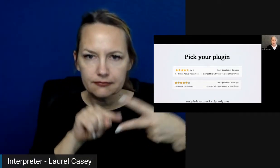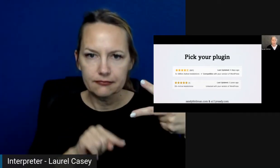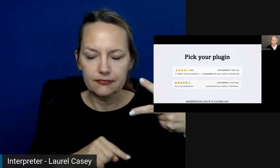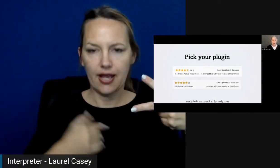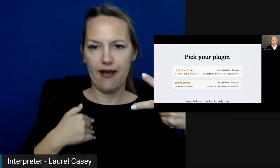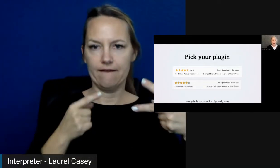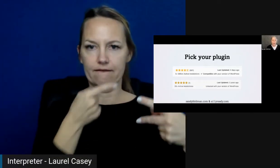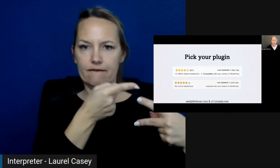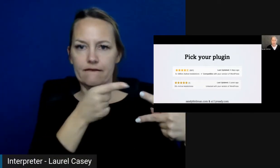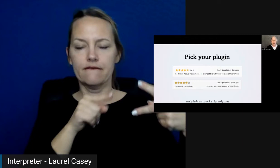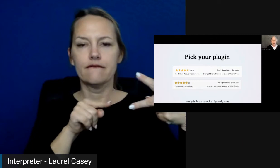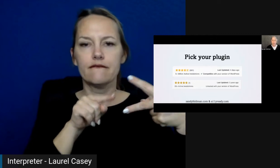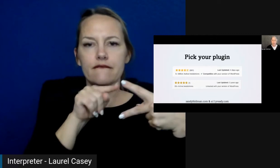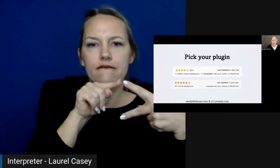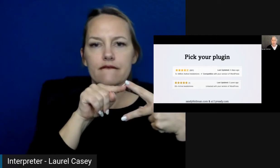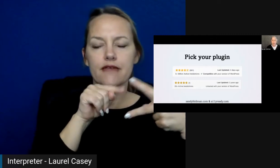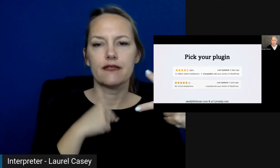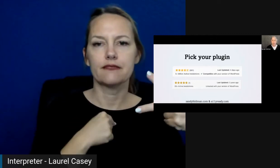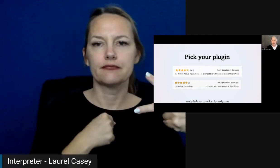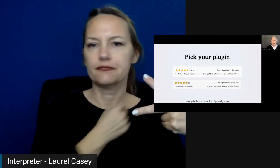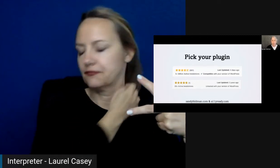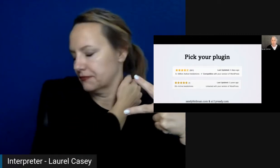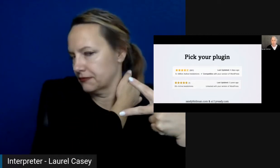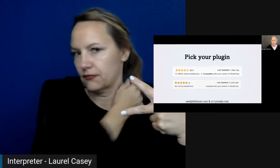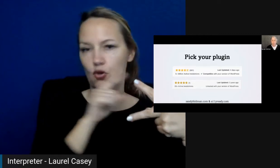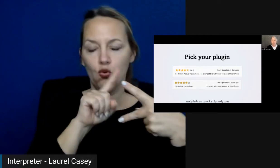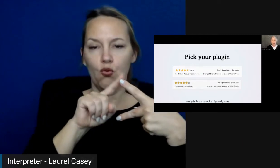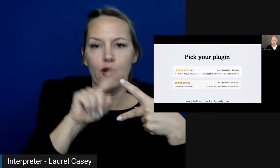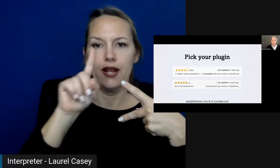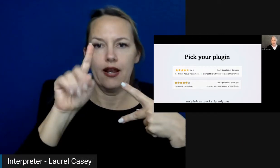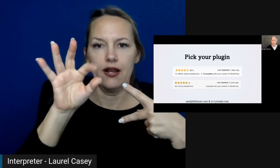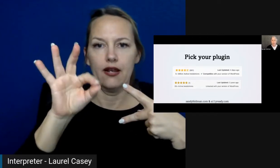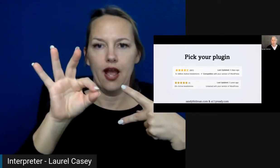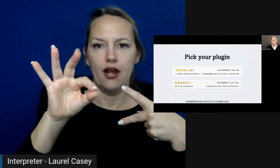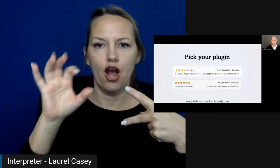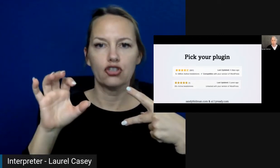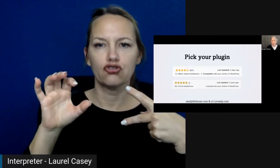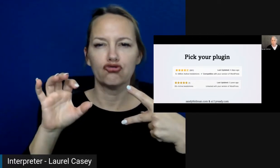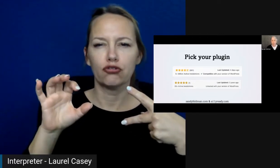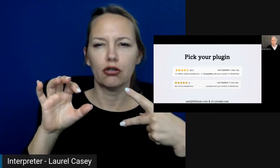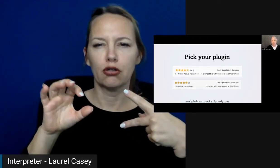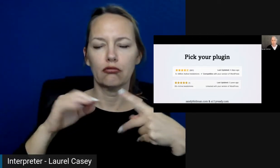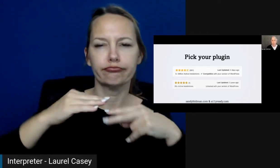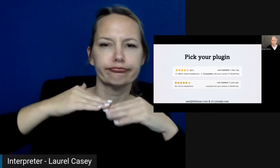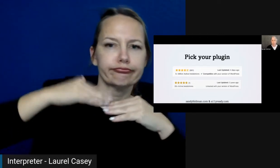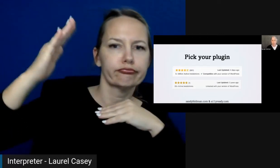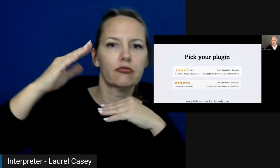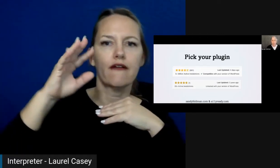One has 900 plus four and a half star reviews.